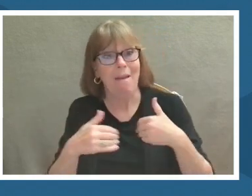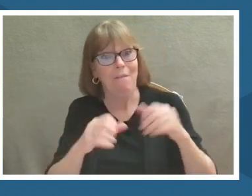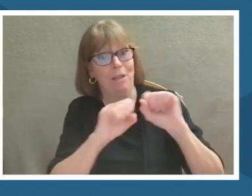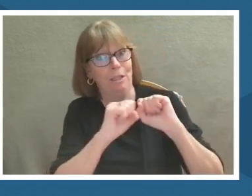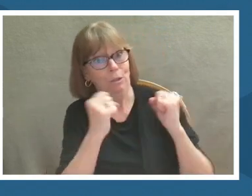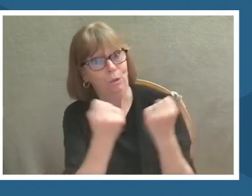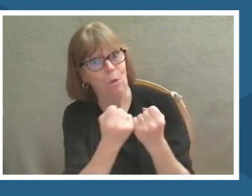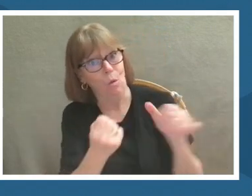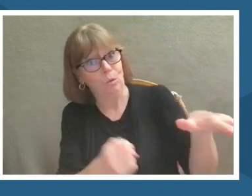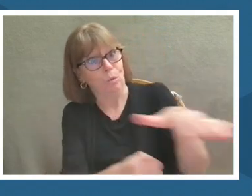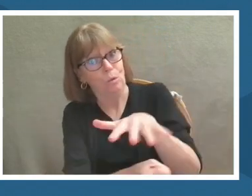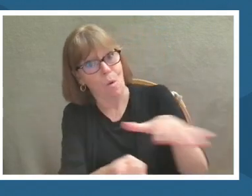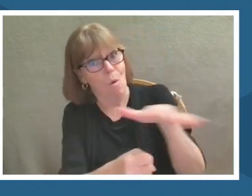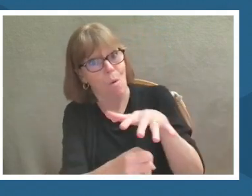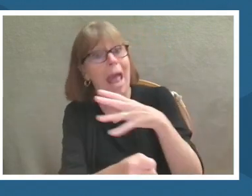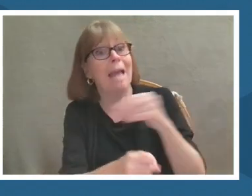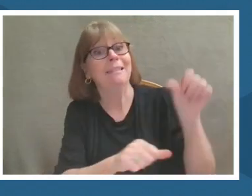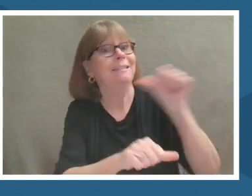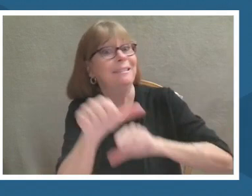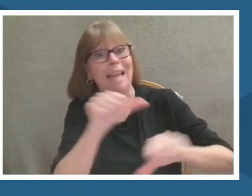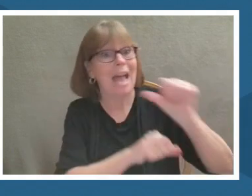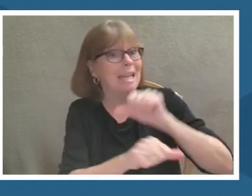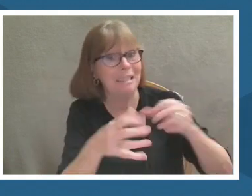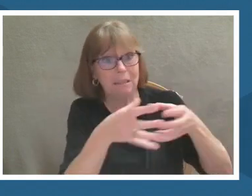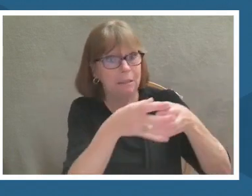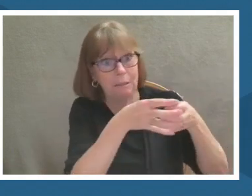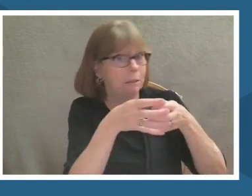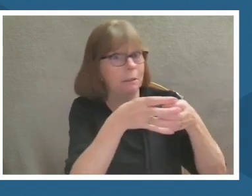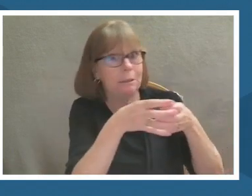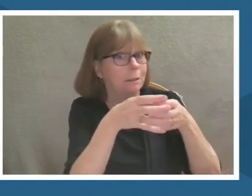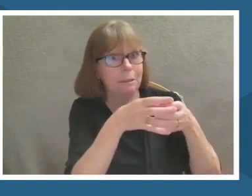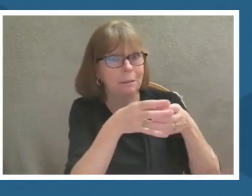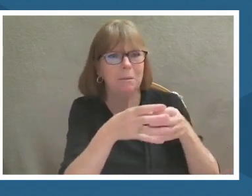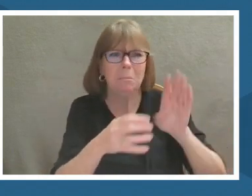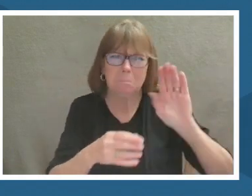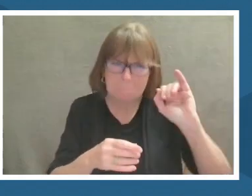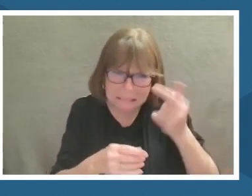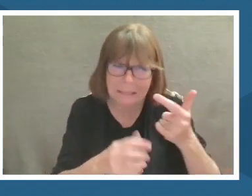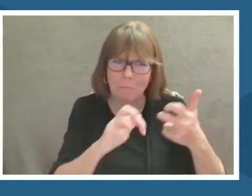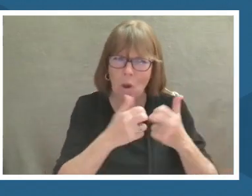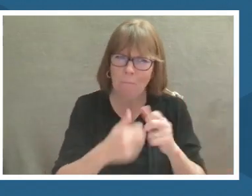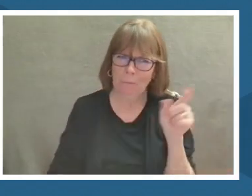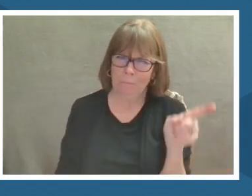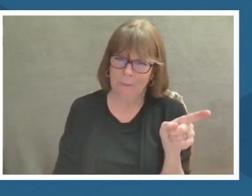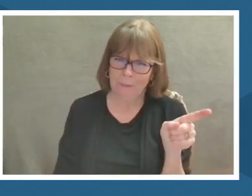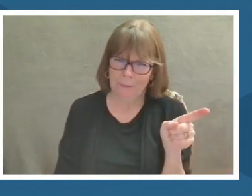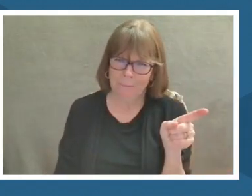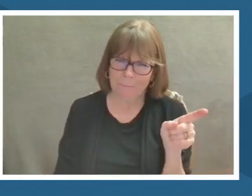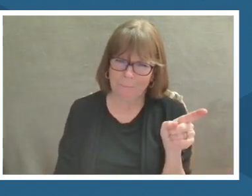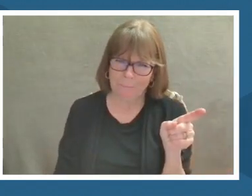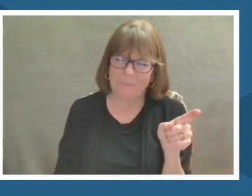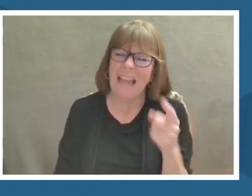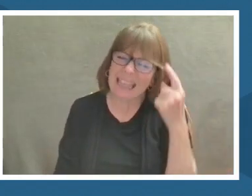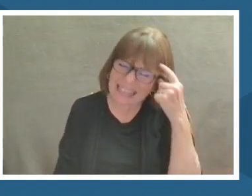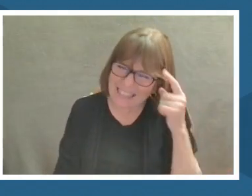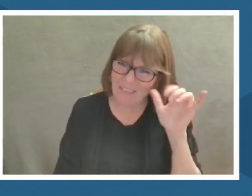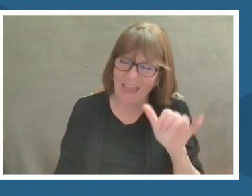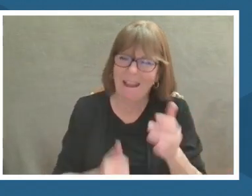and i think that's what differentiates this from well may not necessarily differentiate